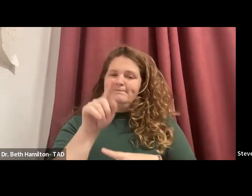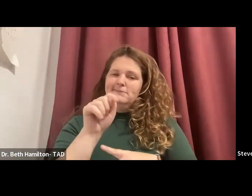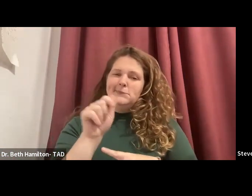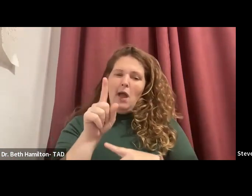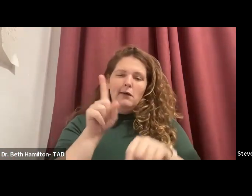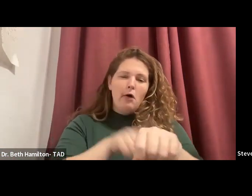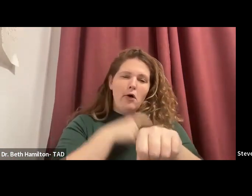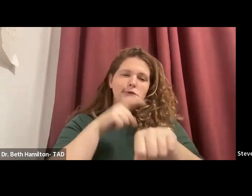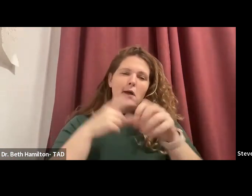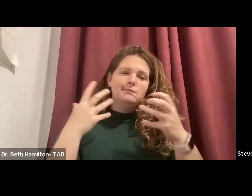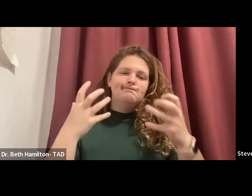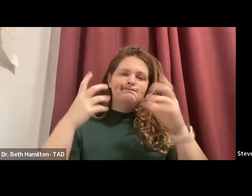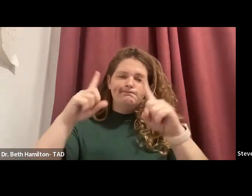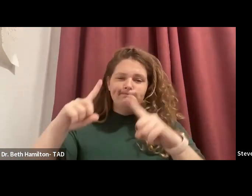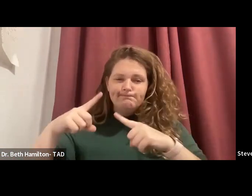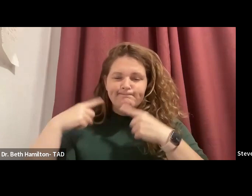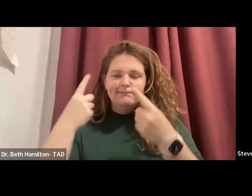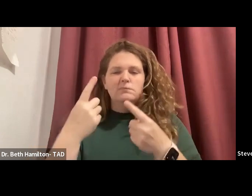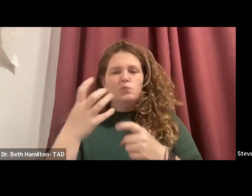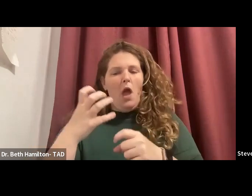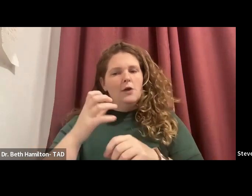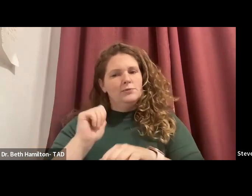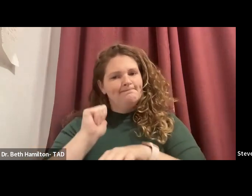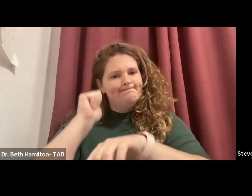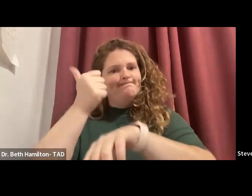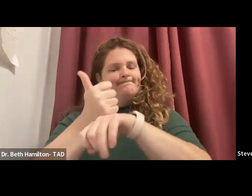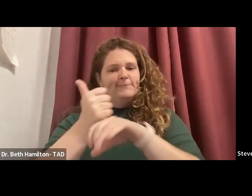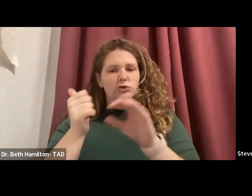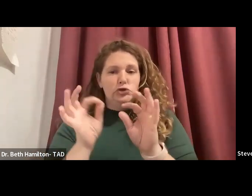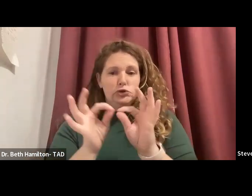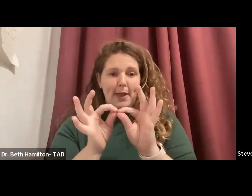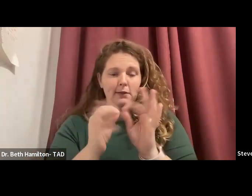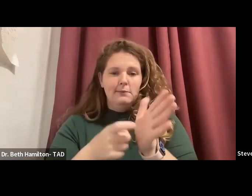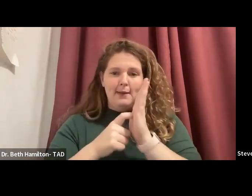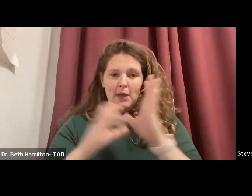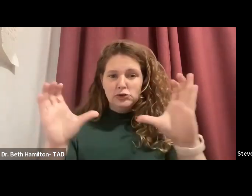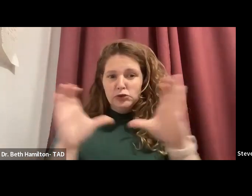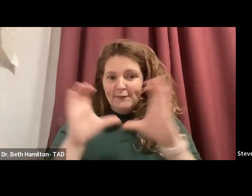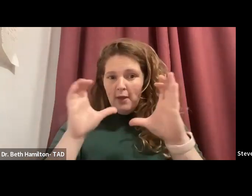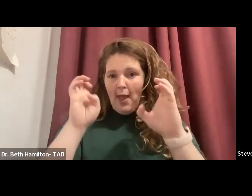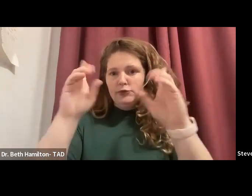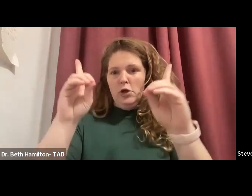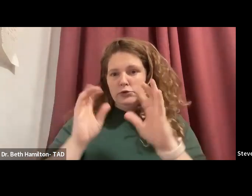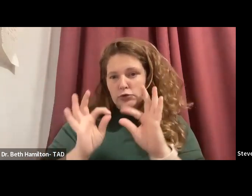legislative level as you know is never easy. Part two of that is with some of those modifications,